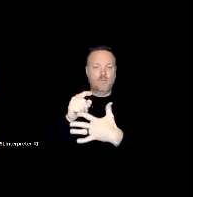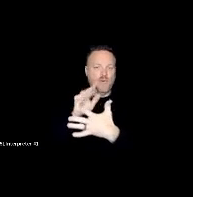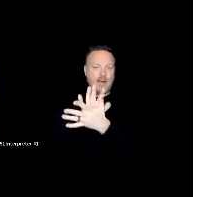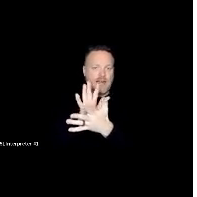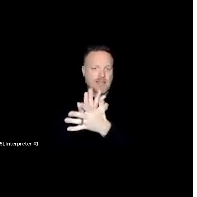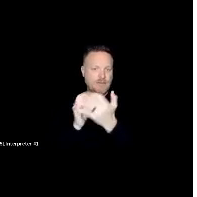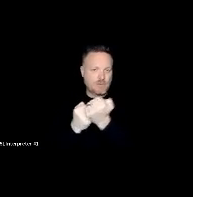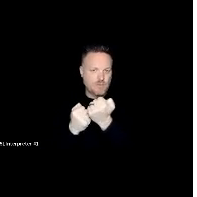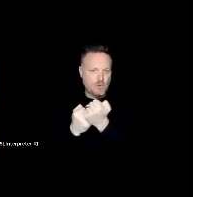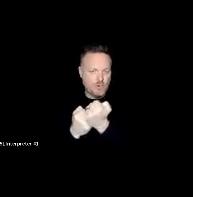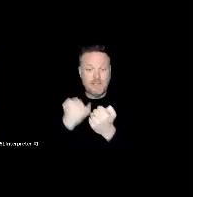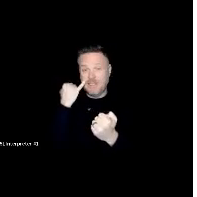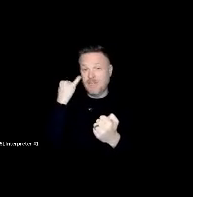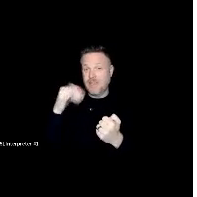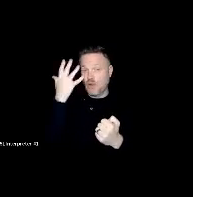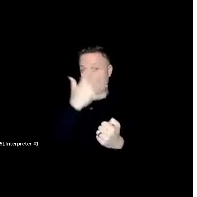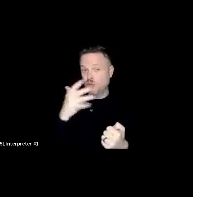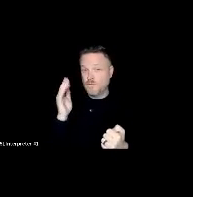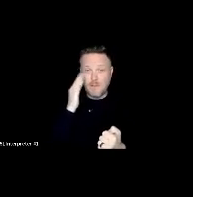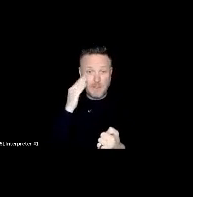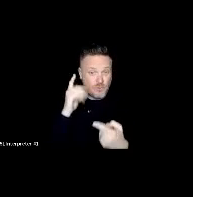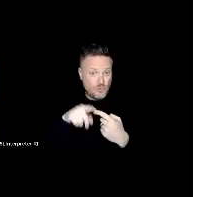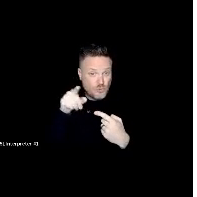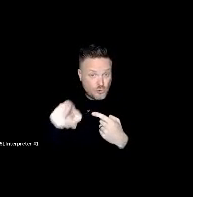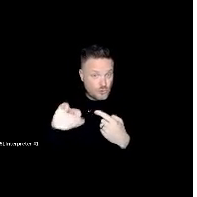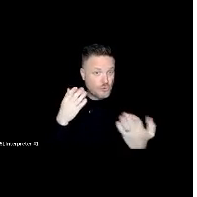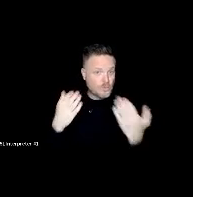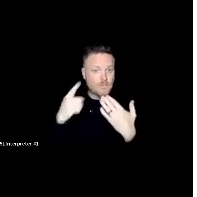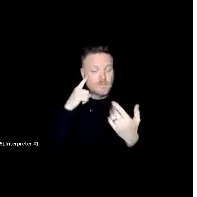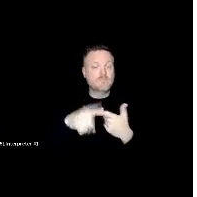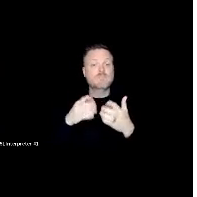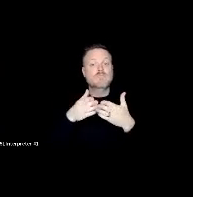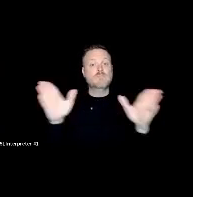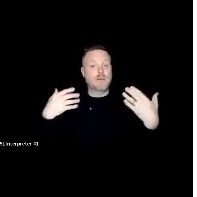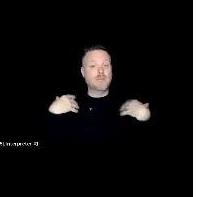If this looks familiar, it might be because the public health model follows this as well.